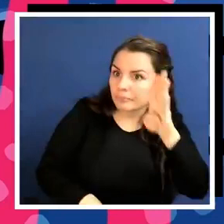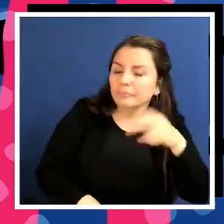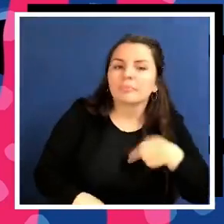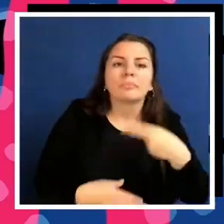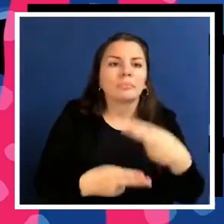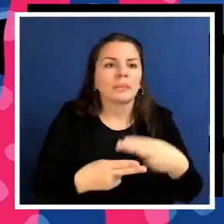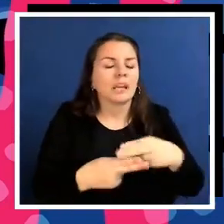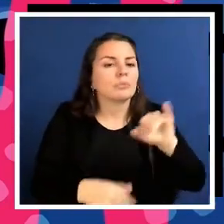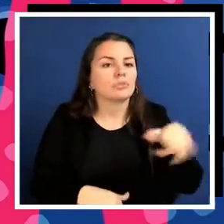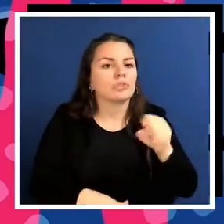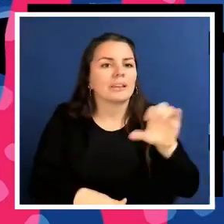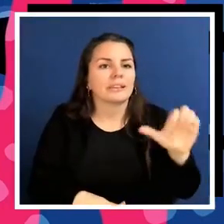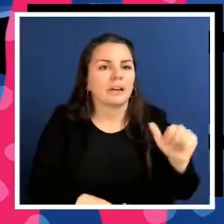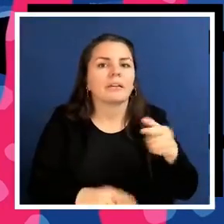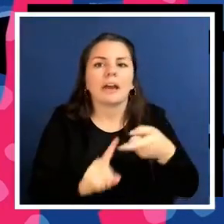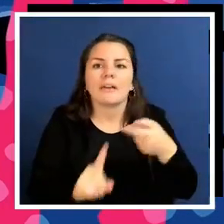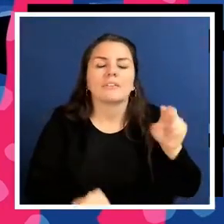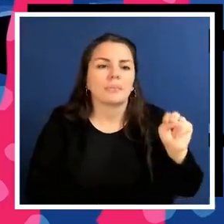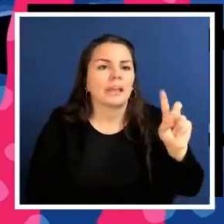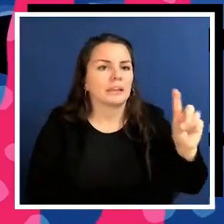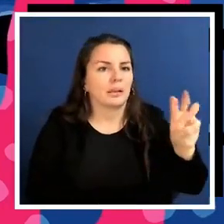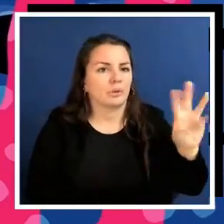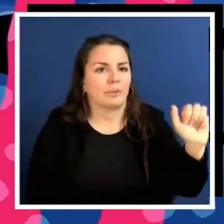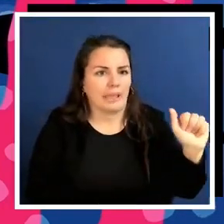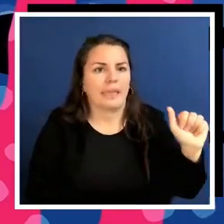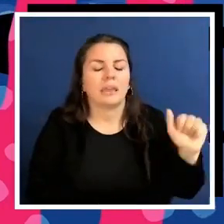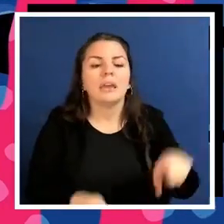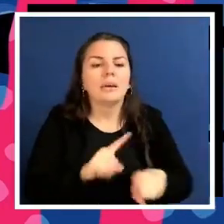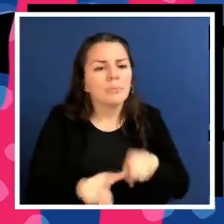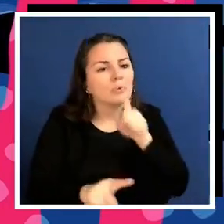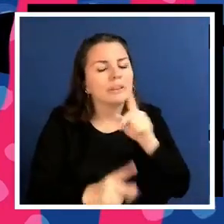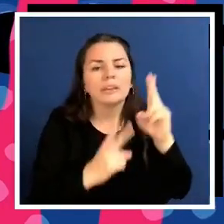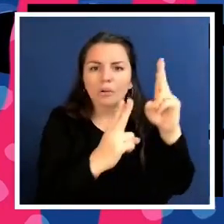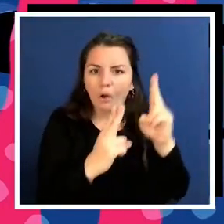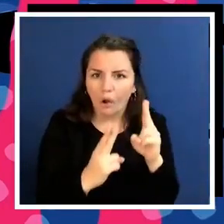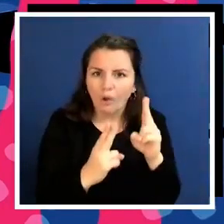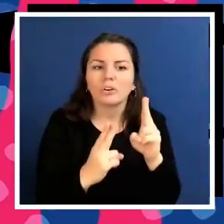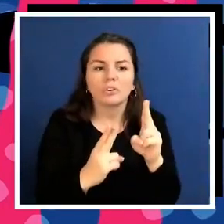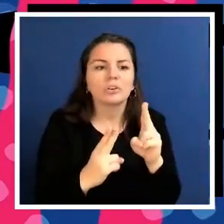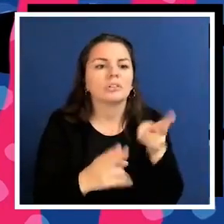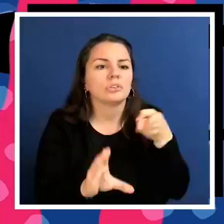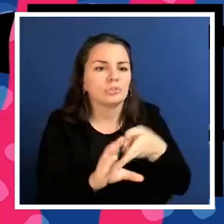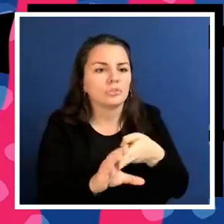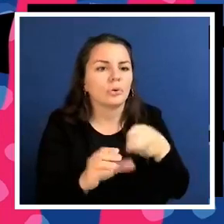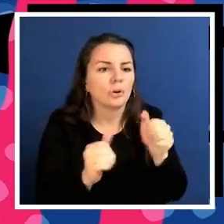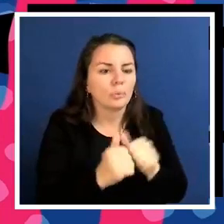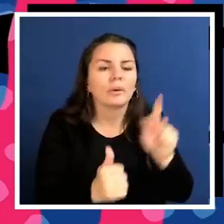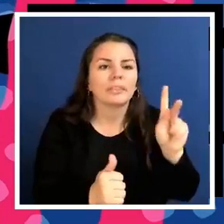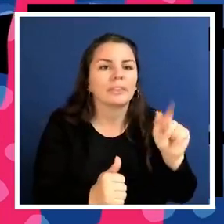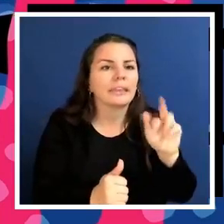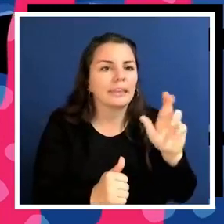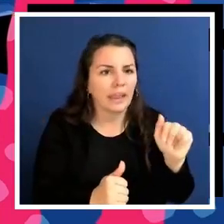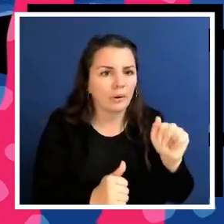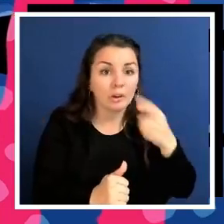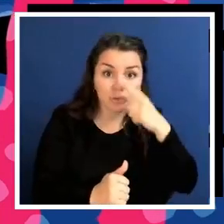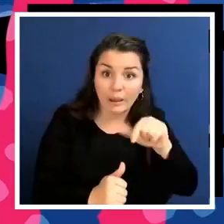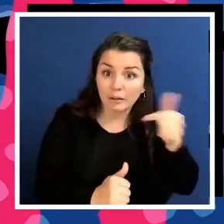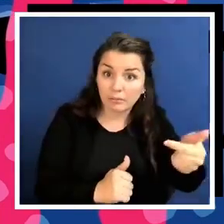HONORED TO BE IN THE STRUGGLE